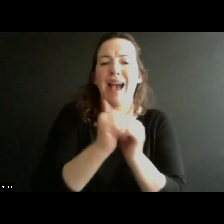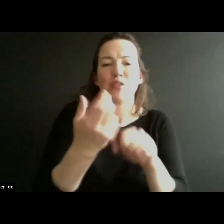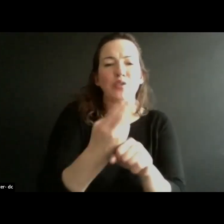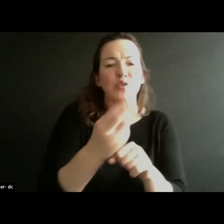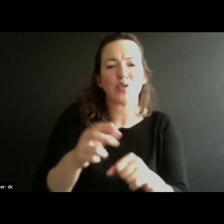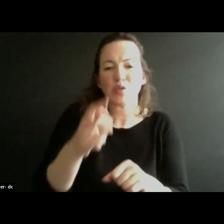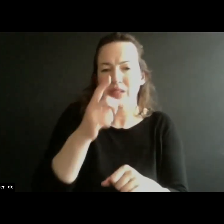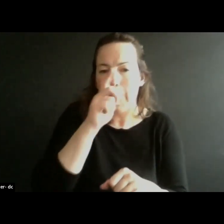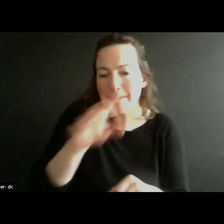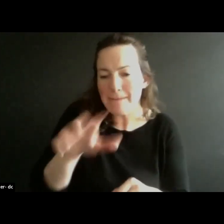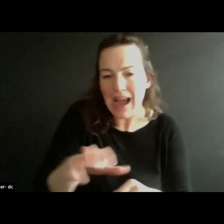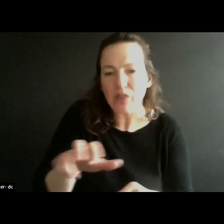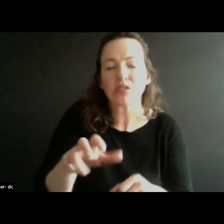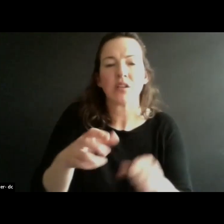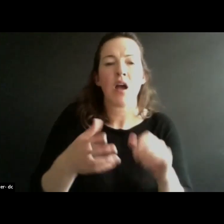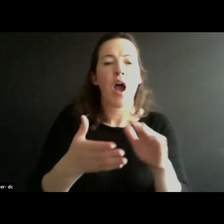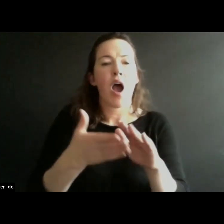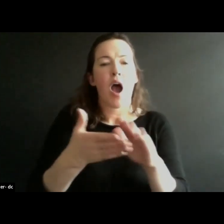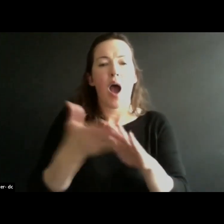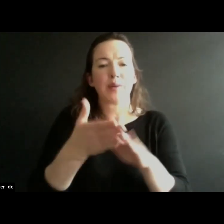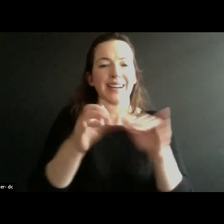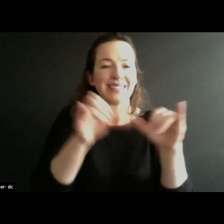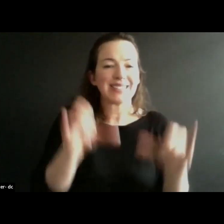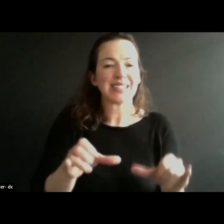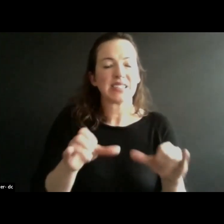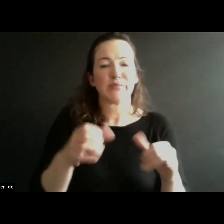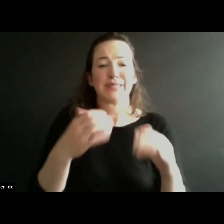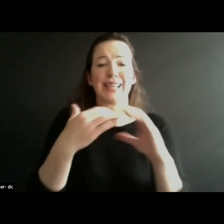operating system. Some Internet. And email basics really background floor that people